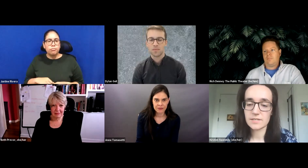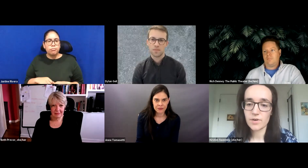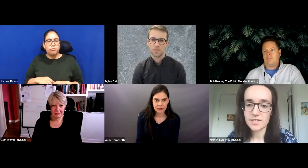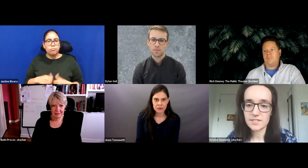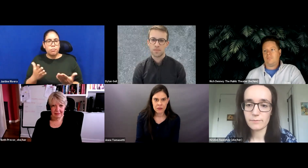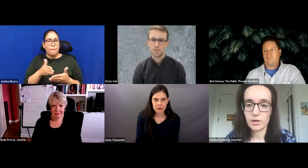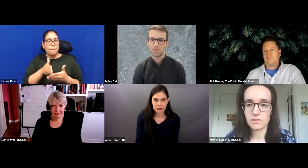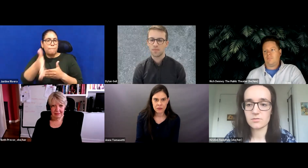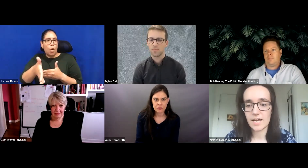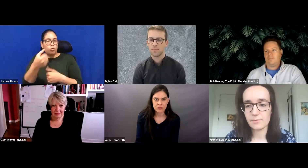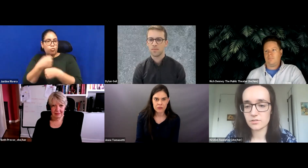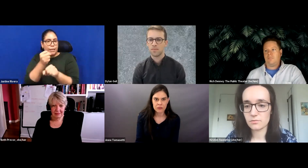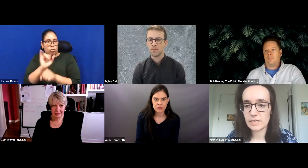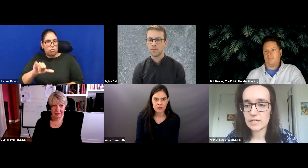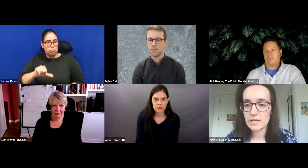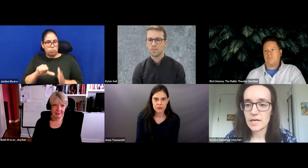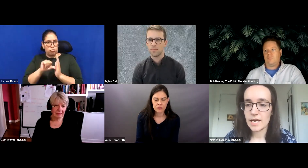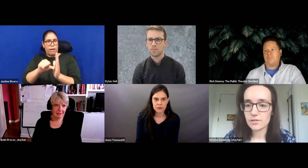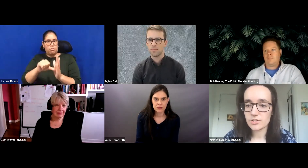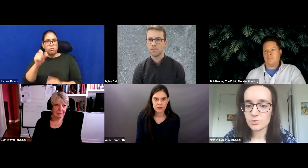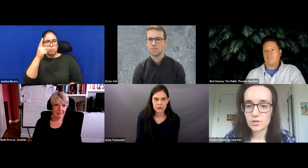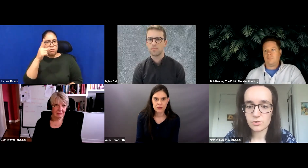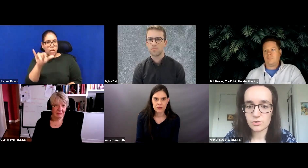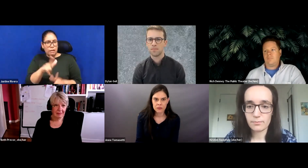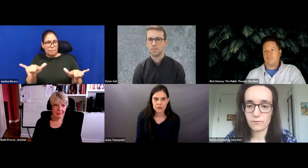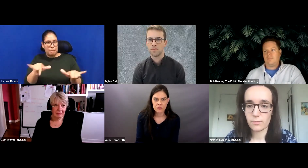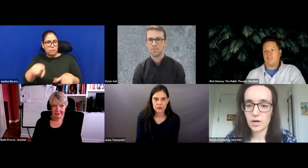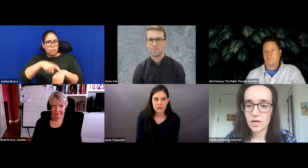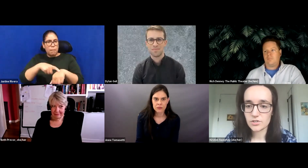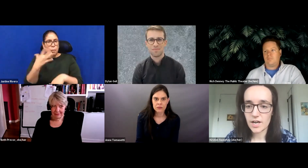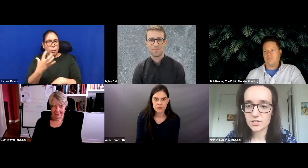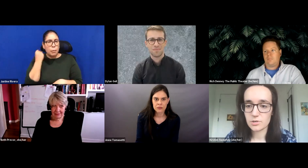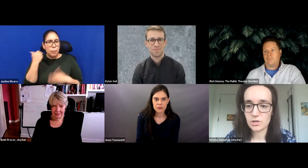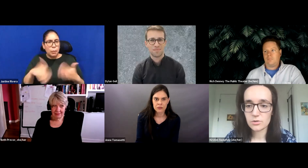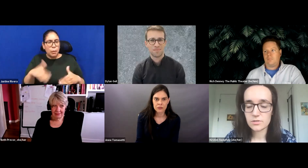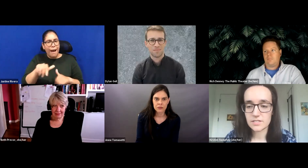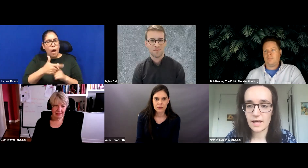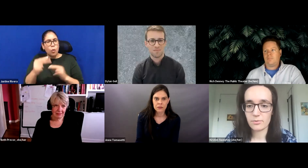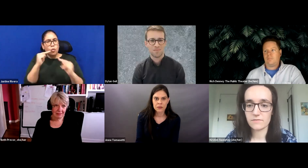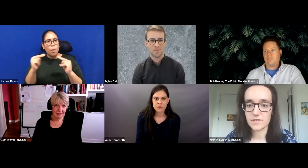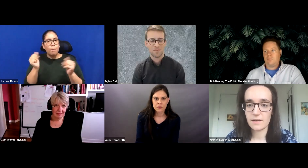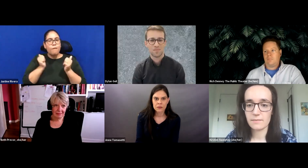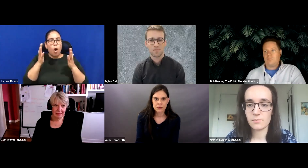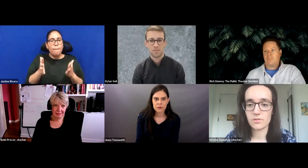production is impressive, but also time consuming. How did you negotiate performer contracts to include this collaborative time,